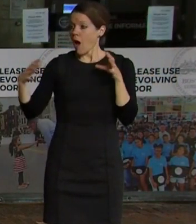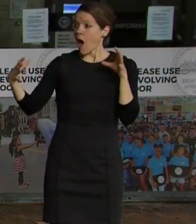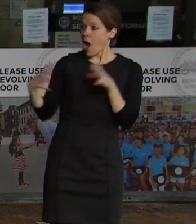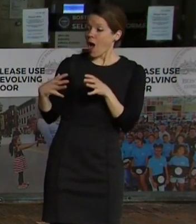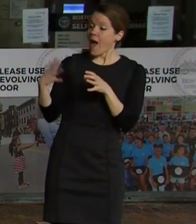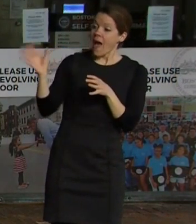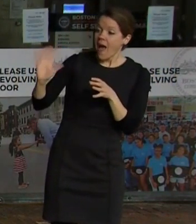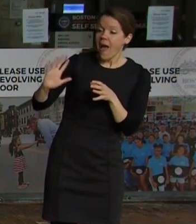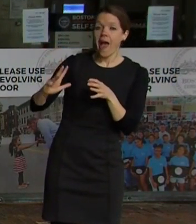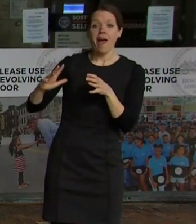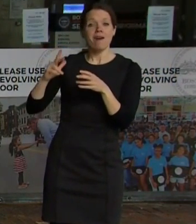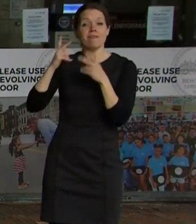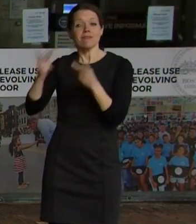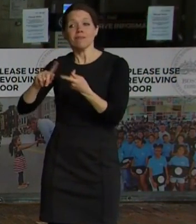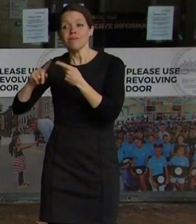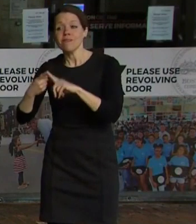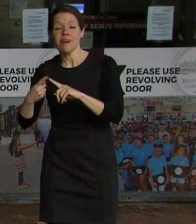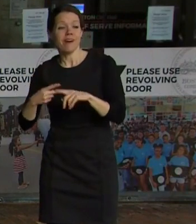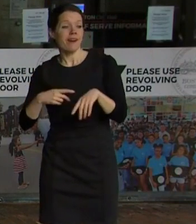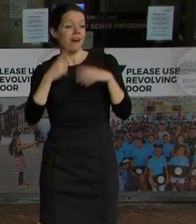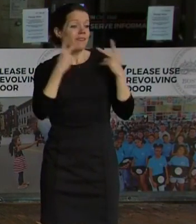IT IS THROUGH STAYING AT HOME.